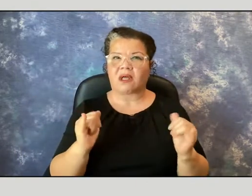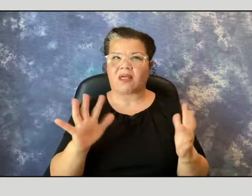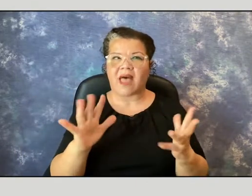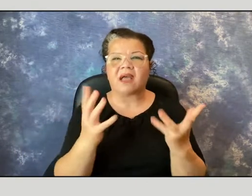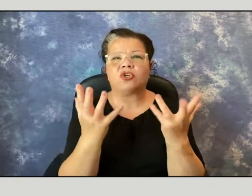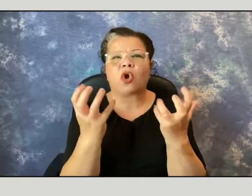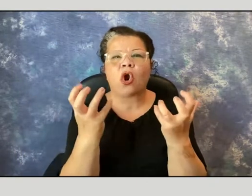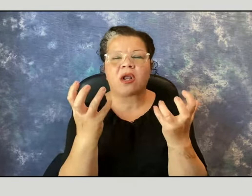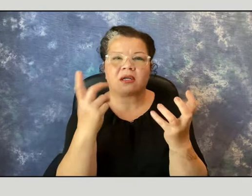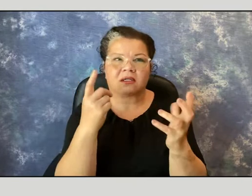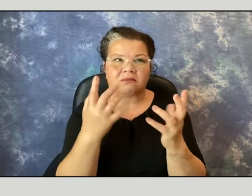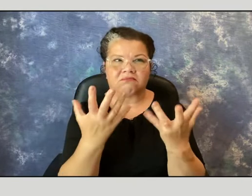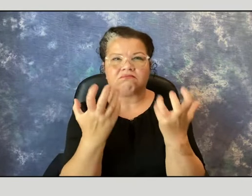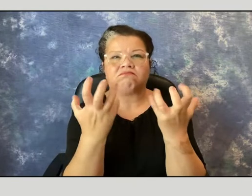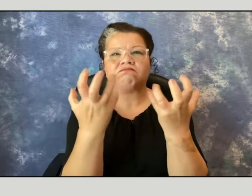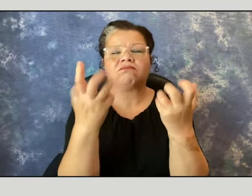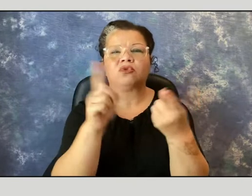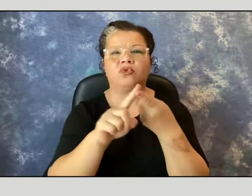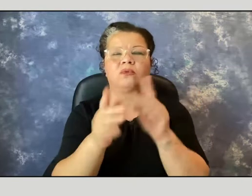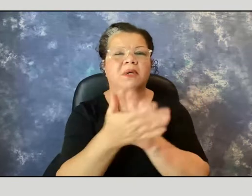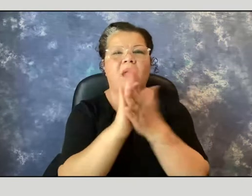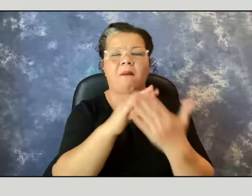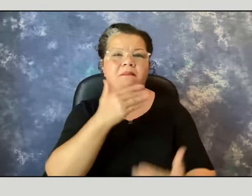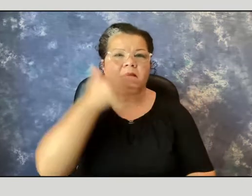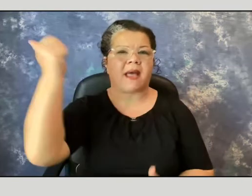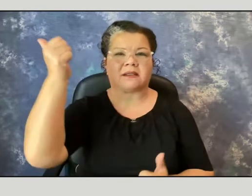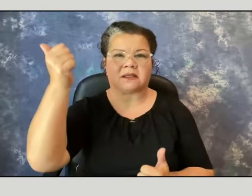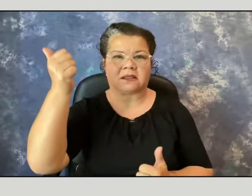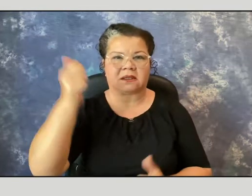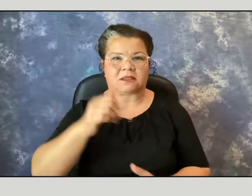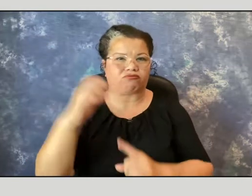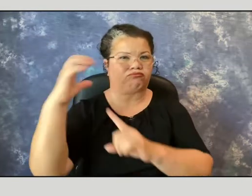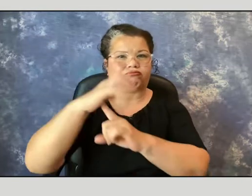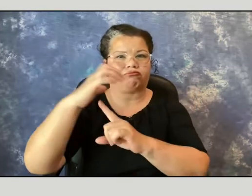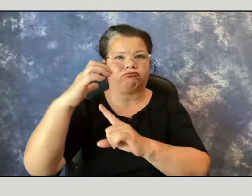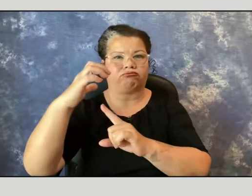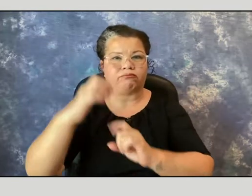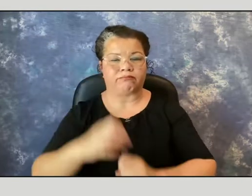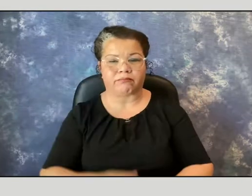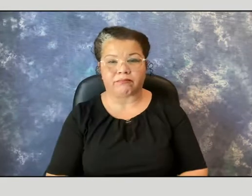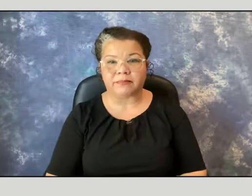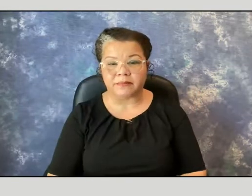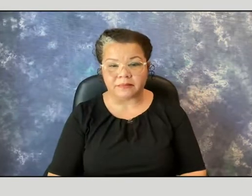Mm-hm, mm-hm, mm-hm. Beautiful. Let's talk about place